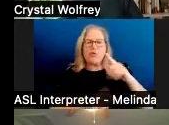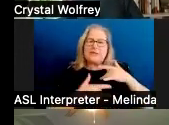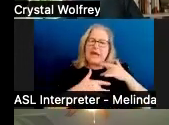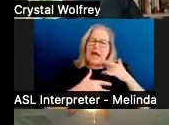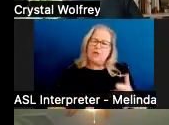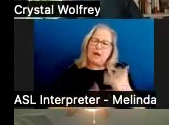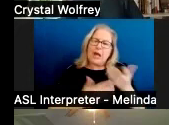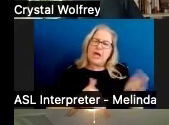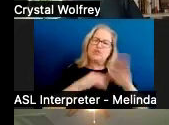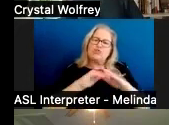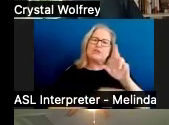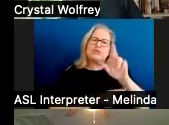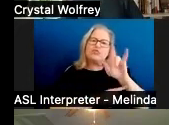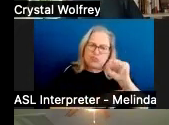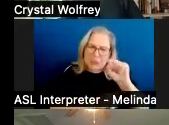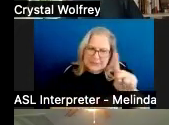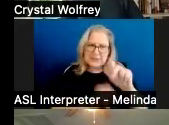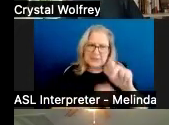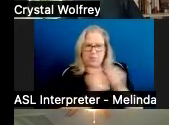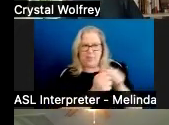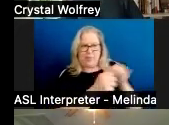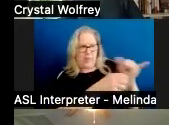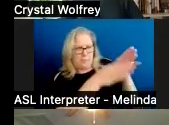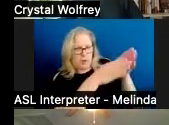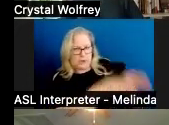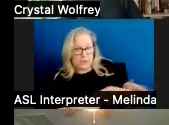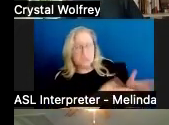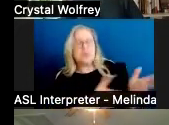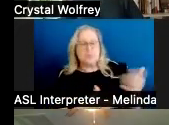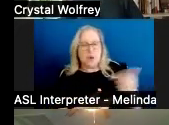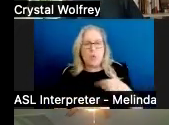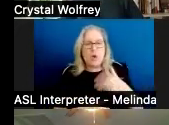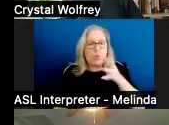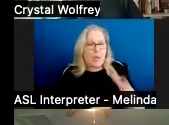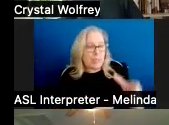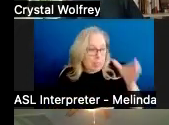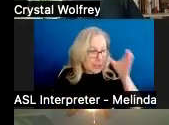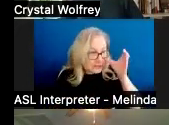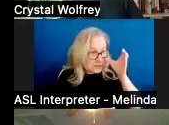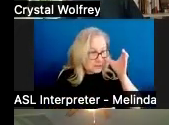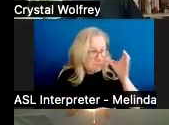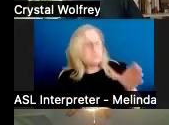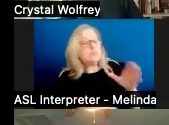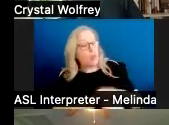risk associated with that, and then so we're going to listen in on a call, and hopefully it won't be Crystal